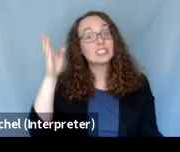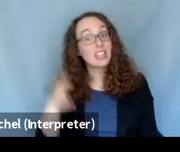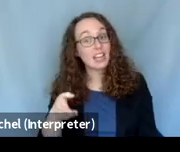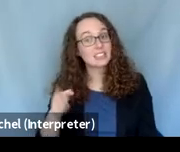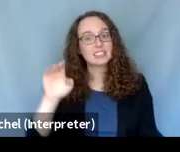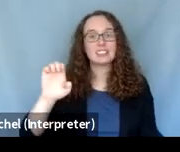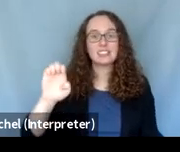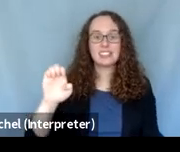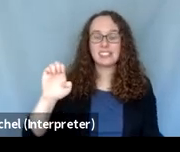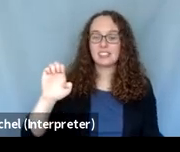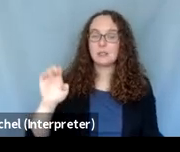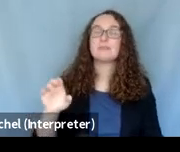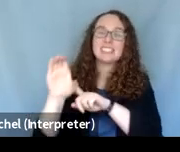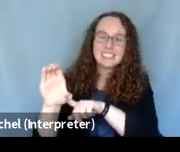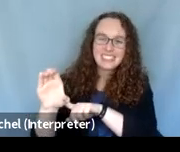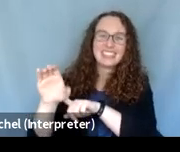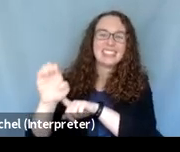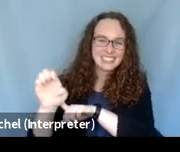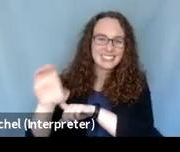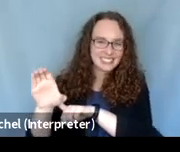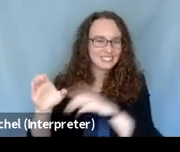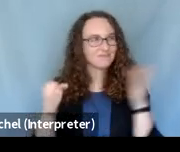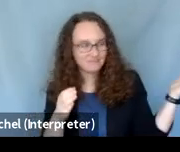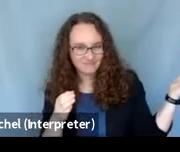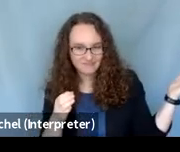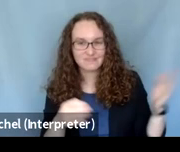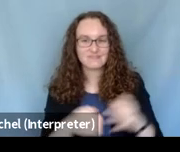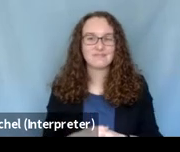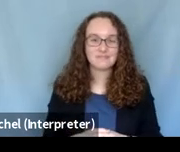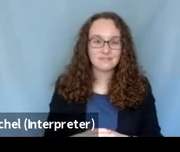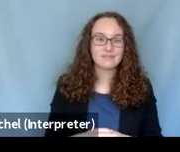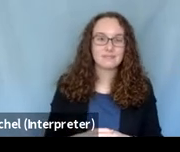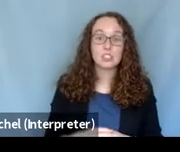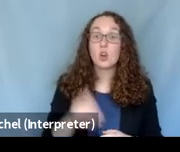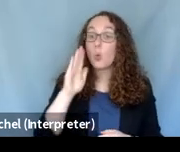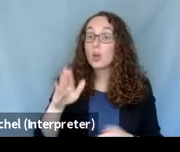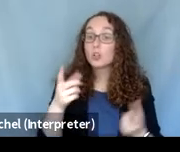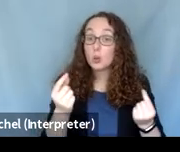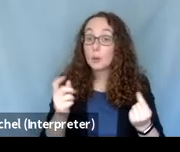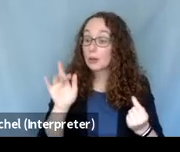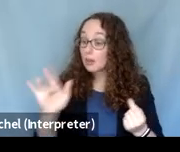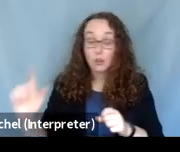please scroll down to an icon called "Job Speaker", click on that